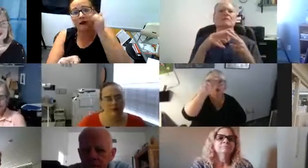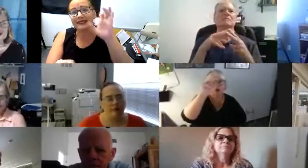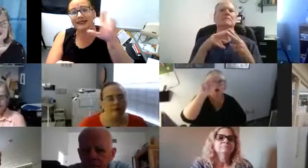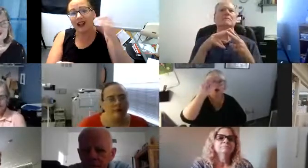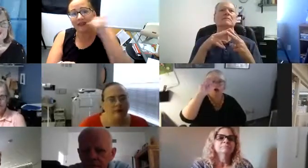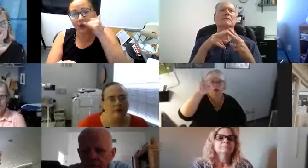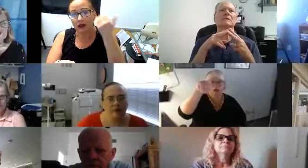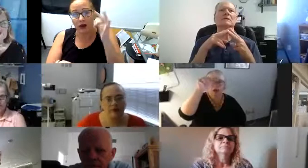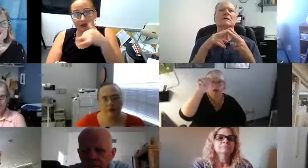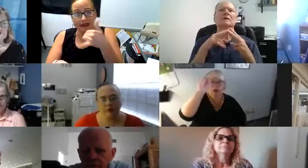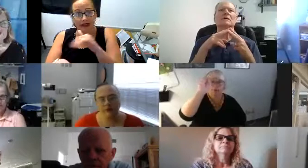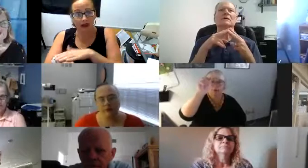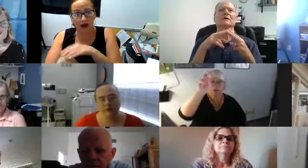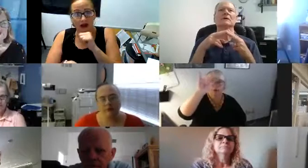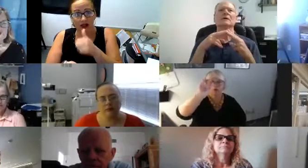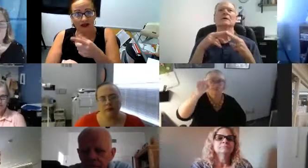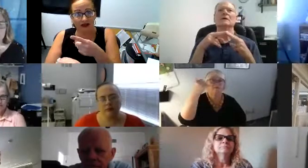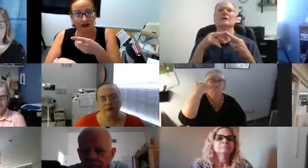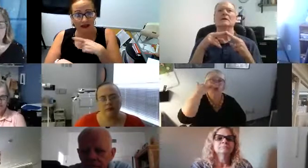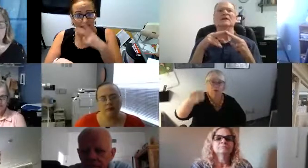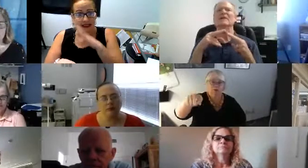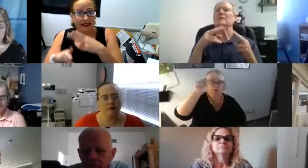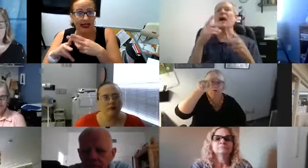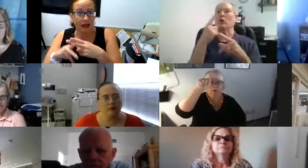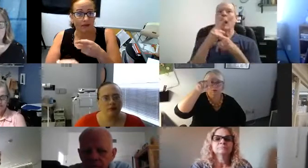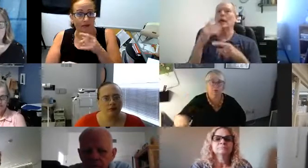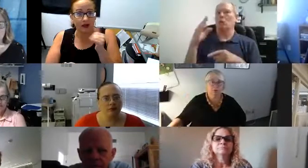Amy: I see his cell phone on zoom. But he is not there? I see his name.